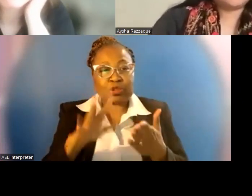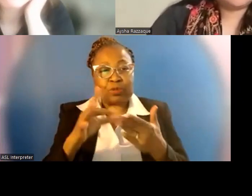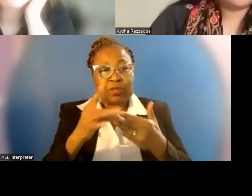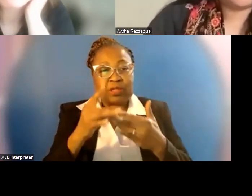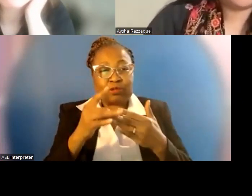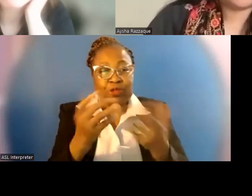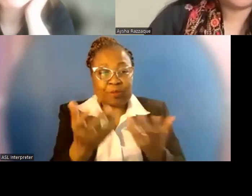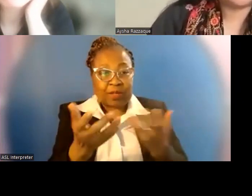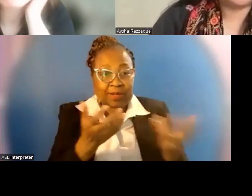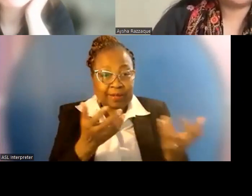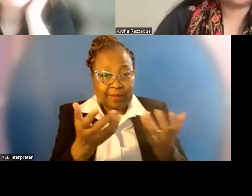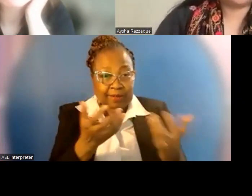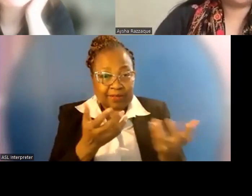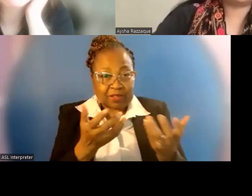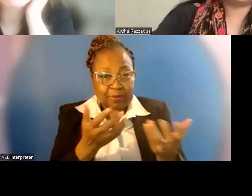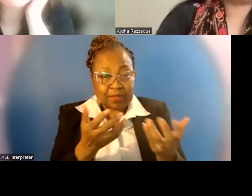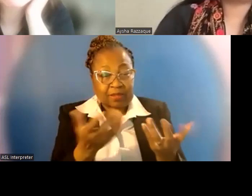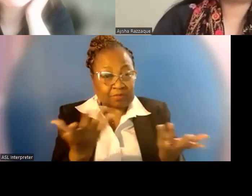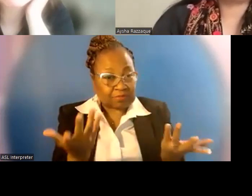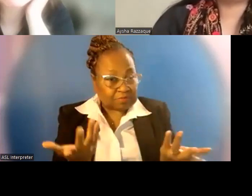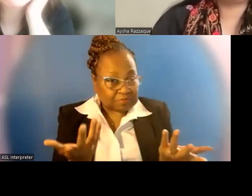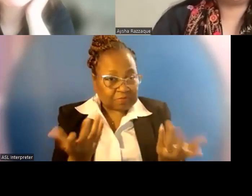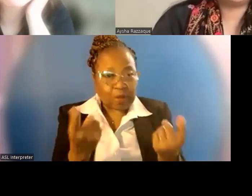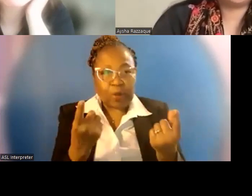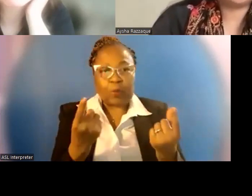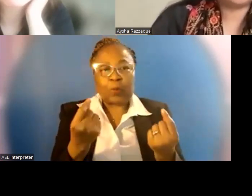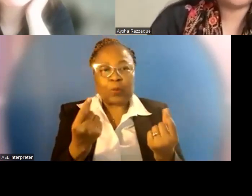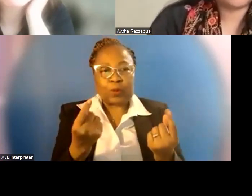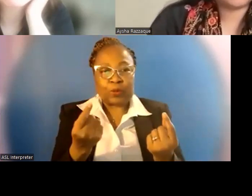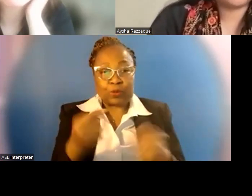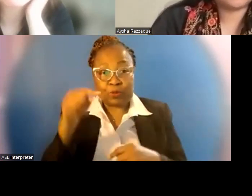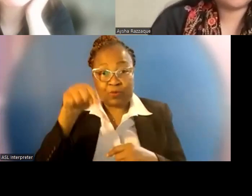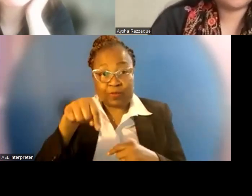here's the layout of the session for today.